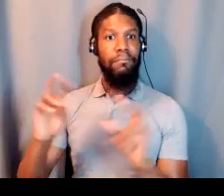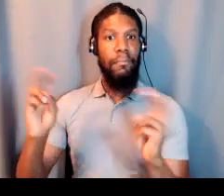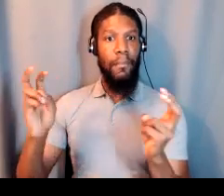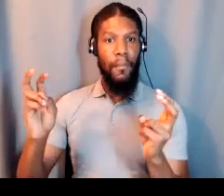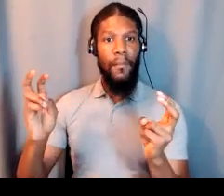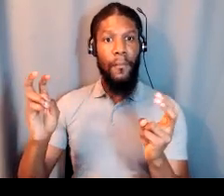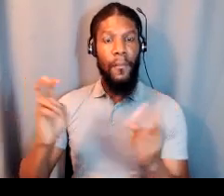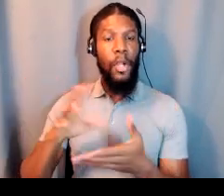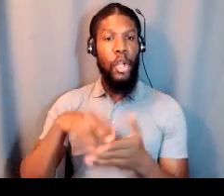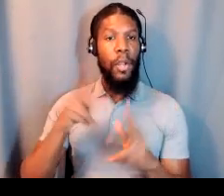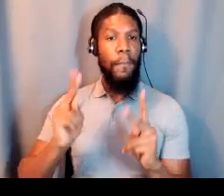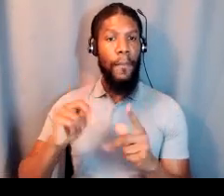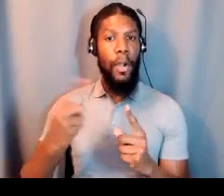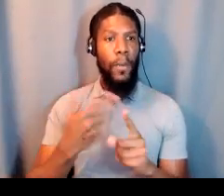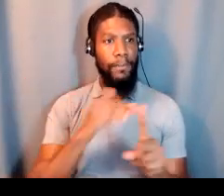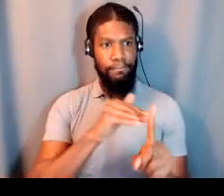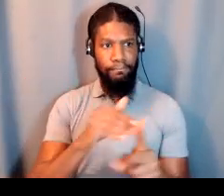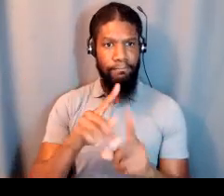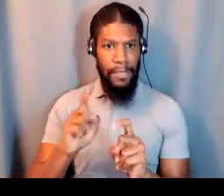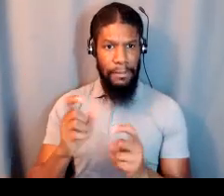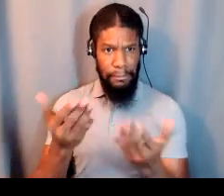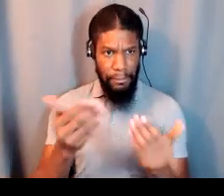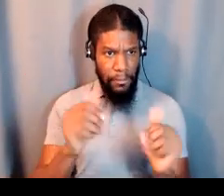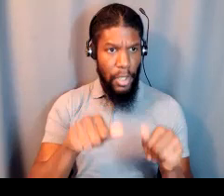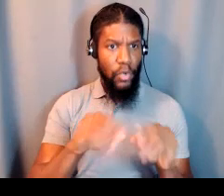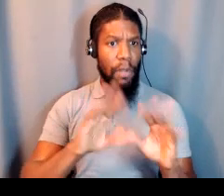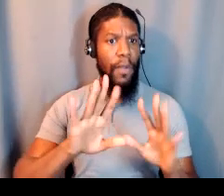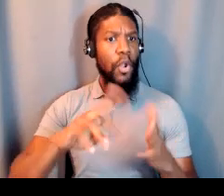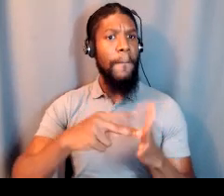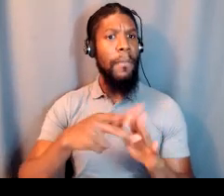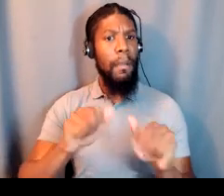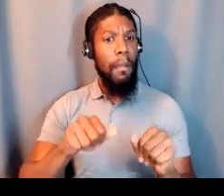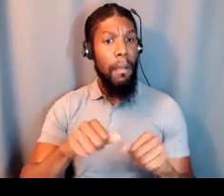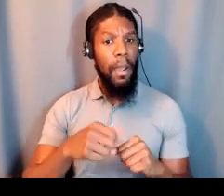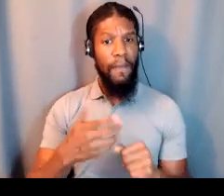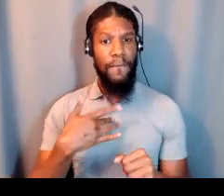ask fellow tutors and writers "to clarify their meanings "when they sense oppressive language at play" (35).